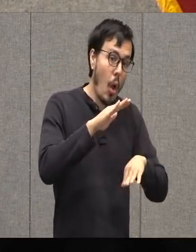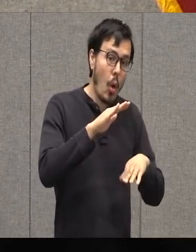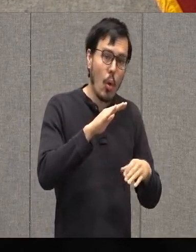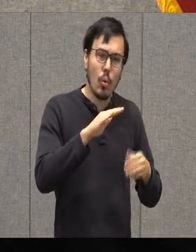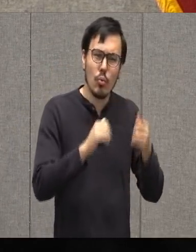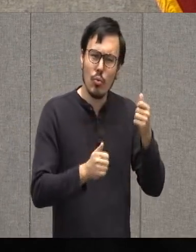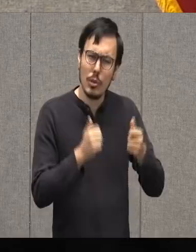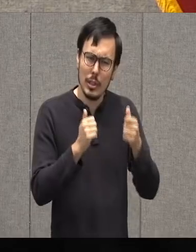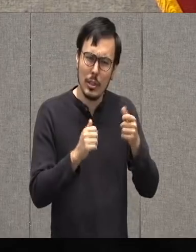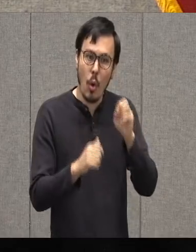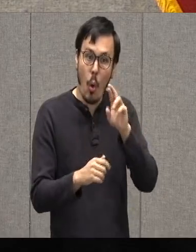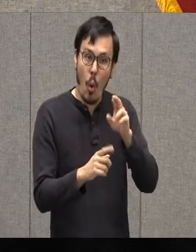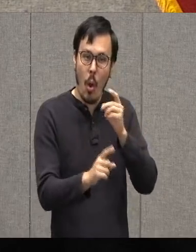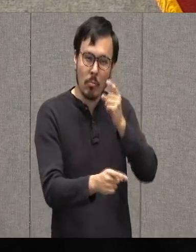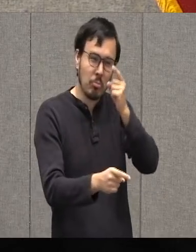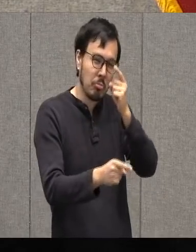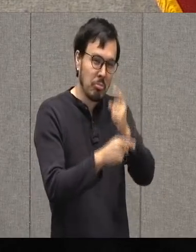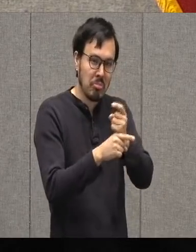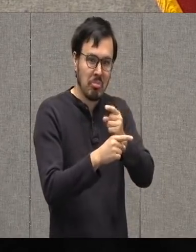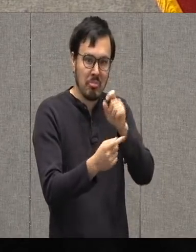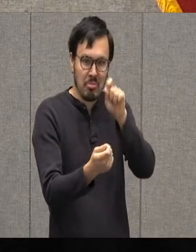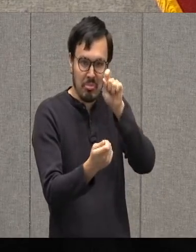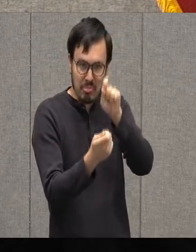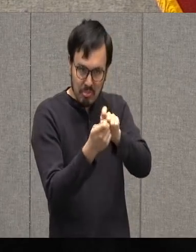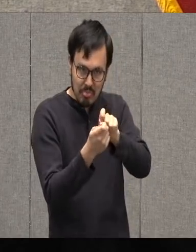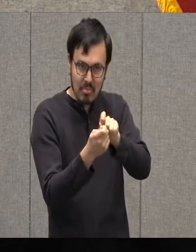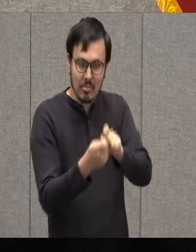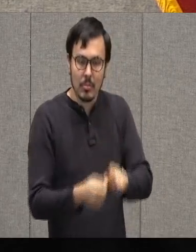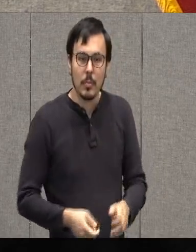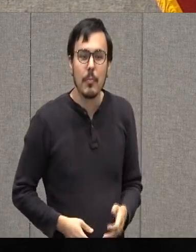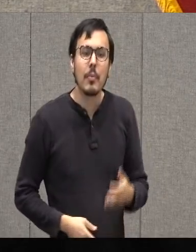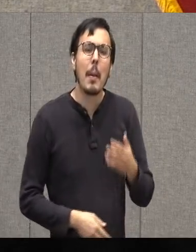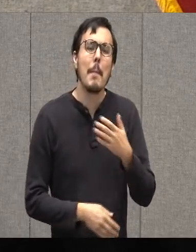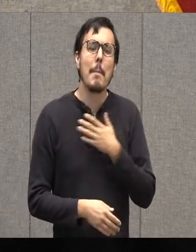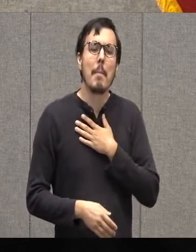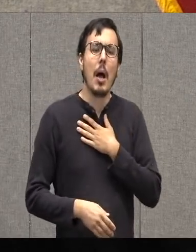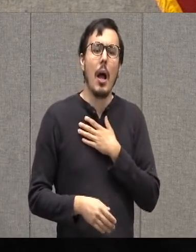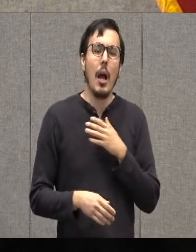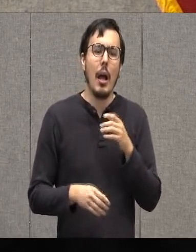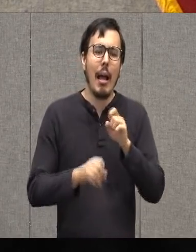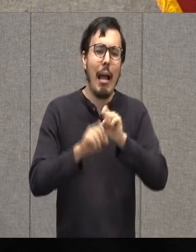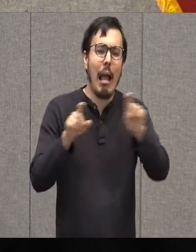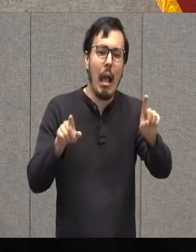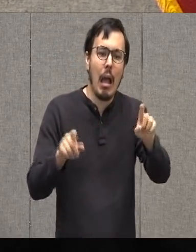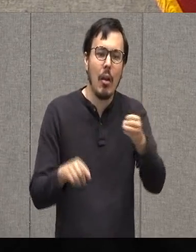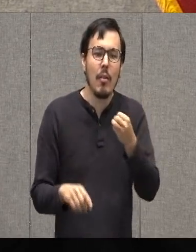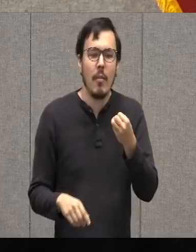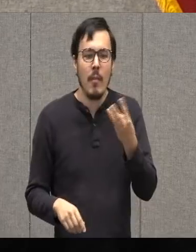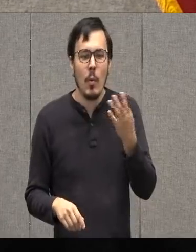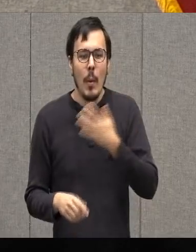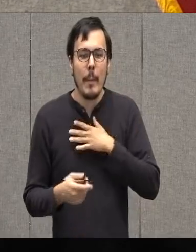Or did you get it right on? I asked some of my friends who are here with me today.